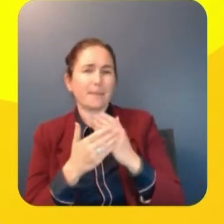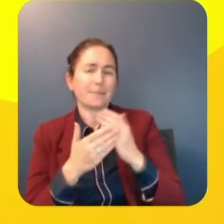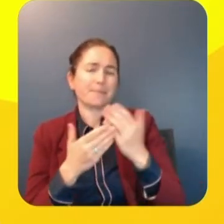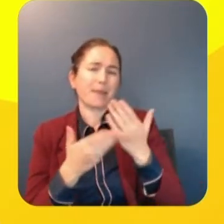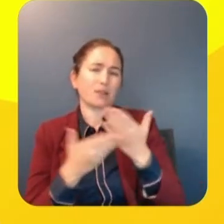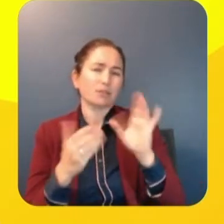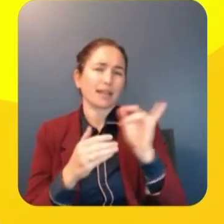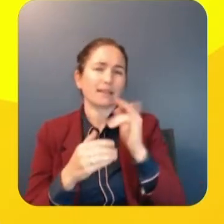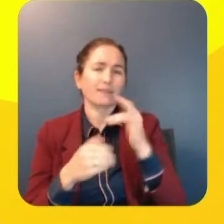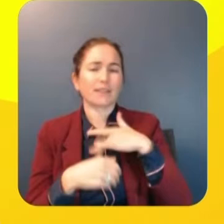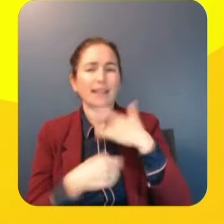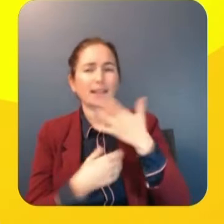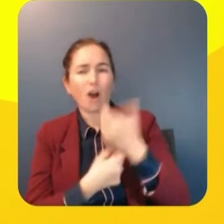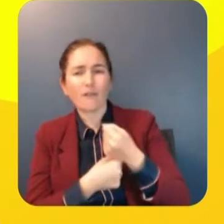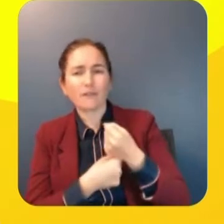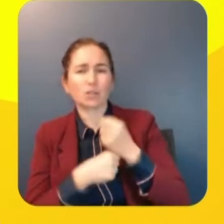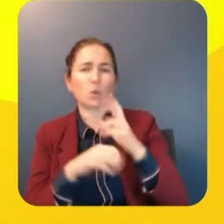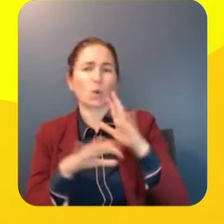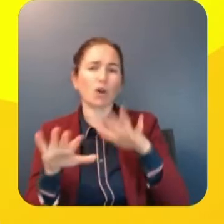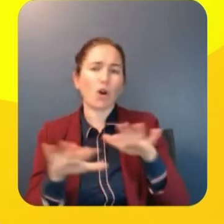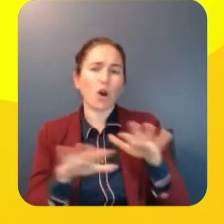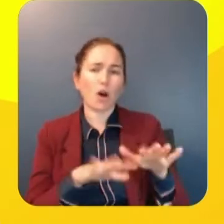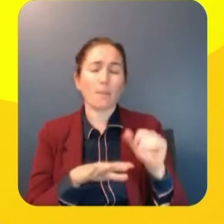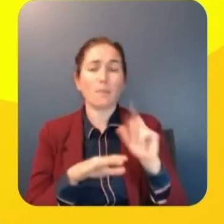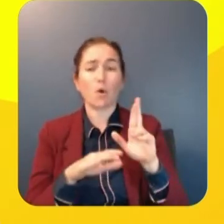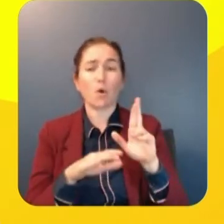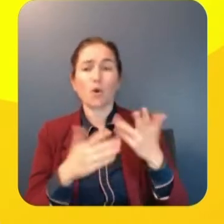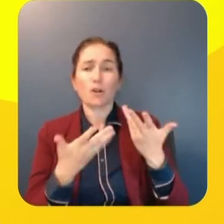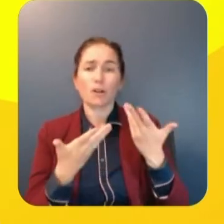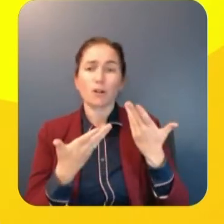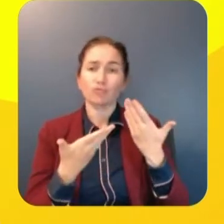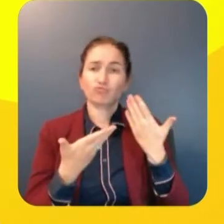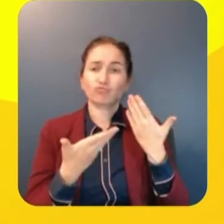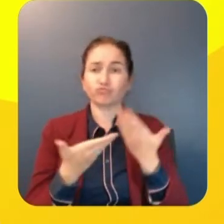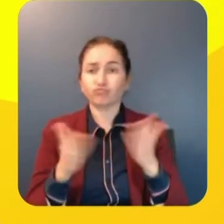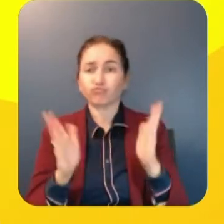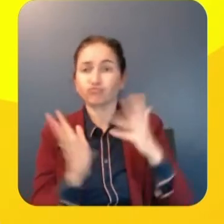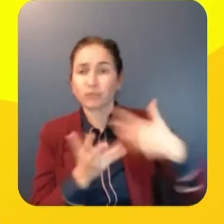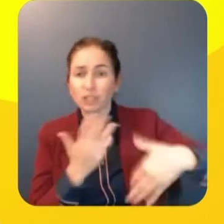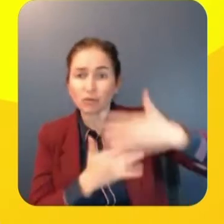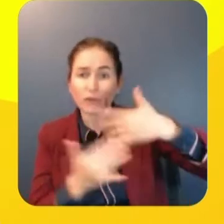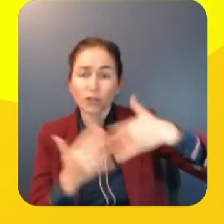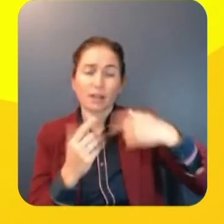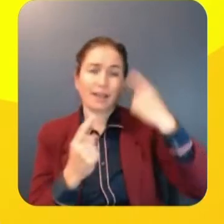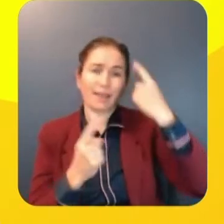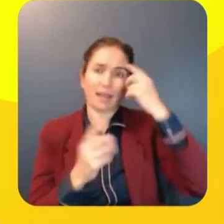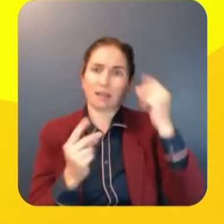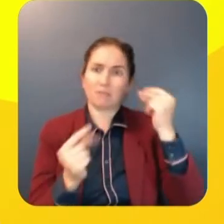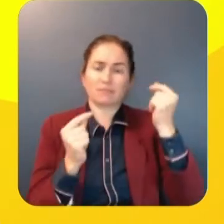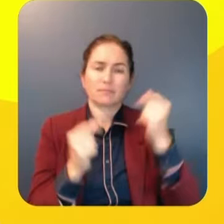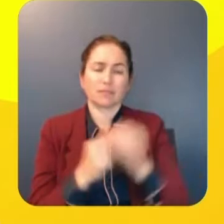super calm, being extroverted, thinking on the spot, and so on. So, Evan, if I can start with you.